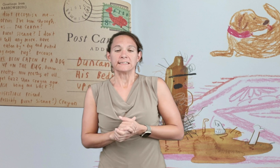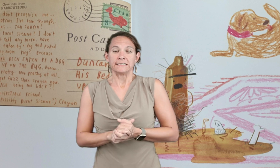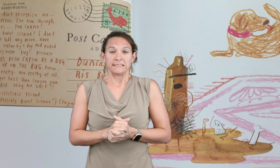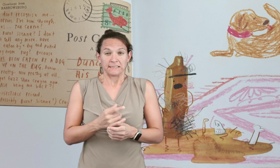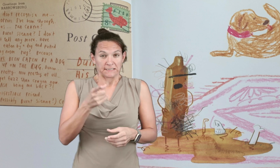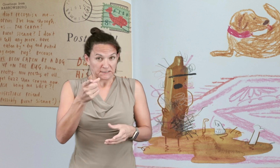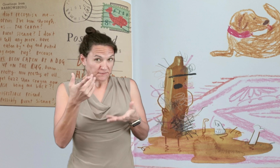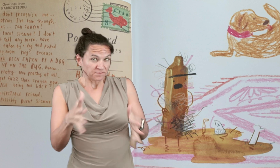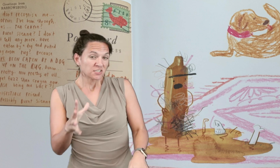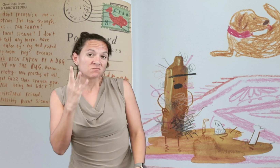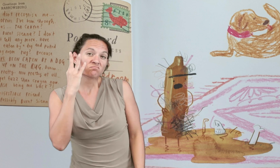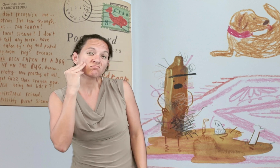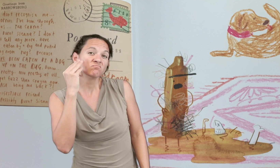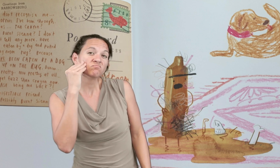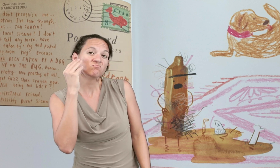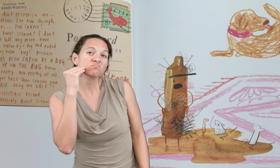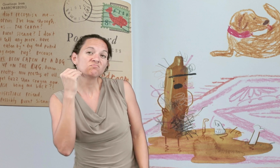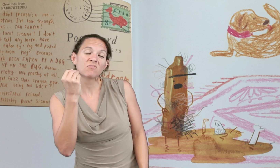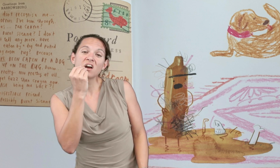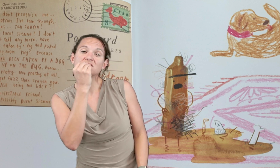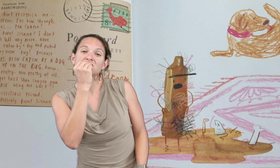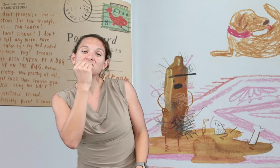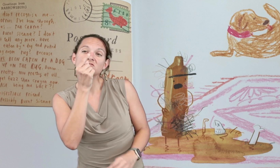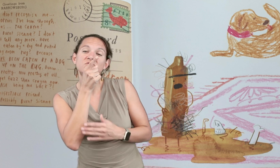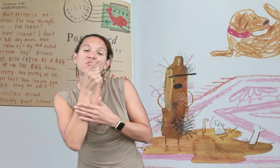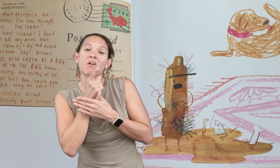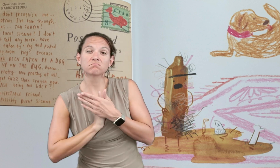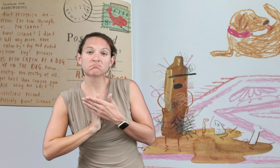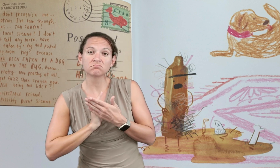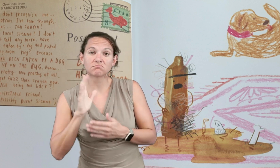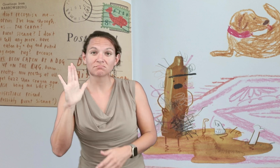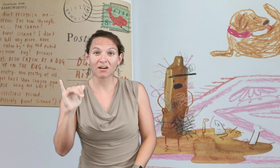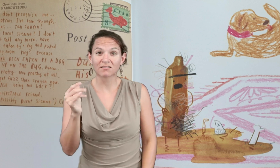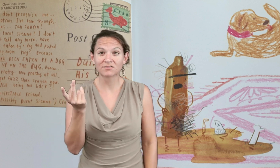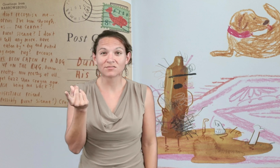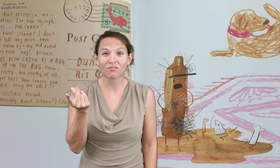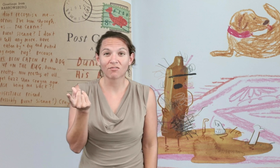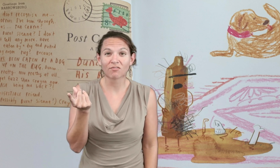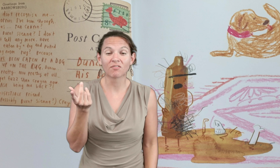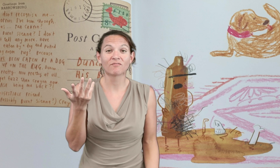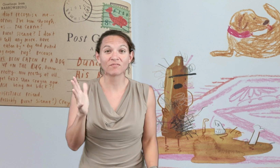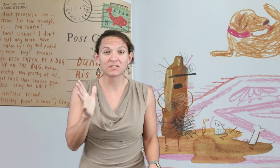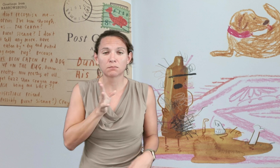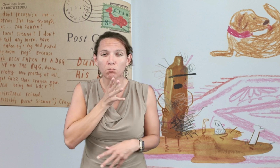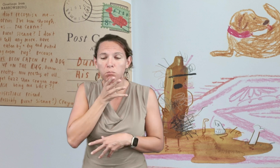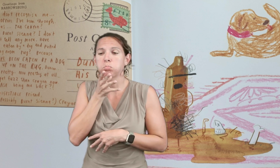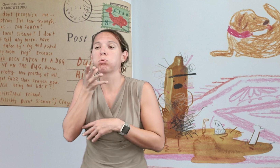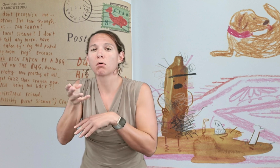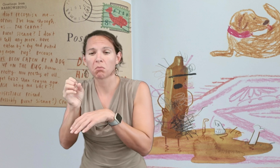have you experienced being eaten and swallowed up by a dog? And then puked up on the living